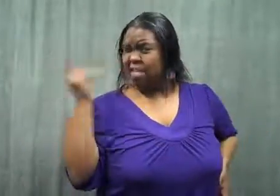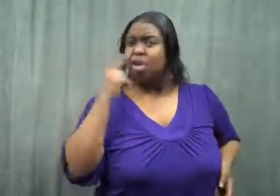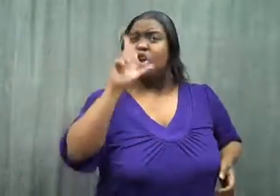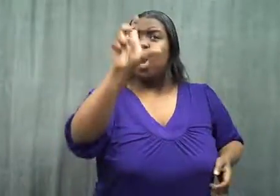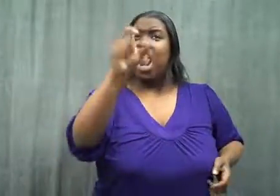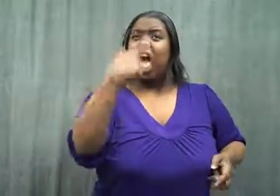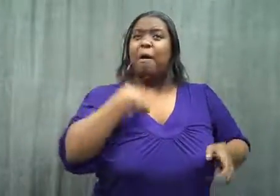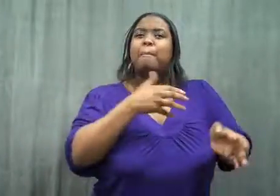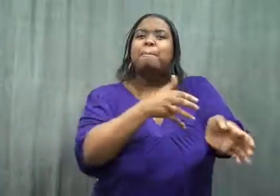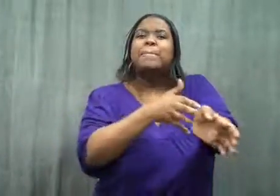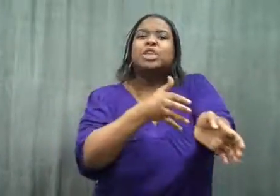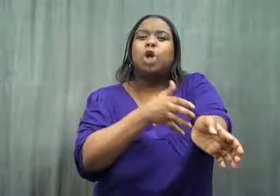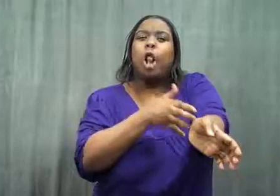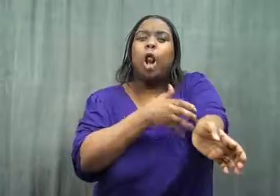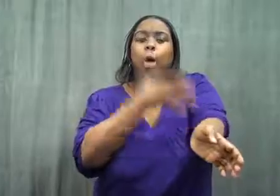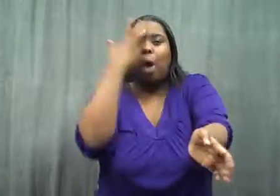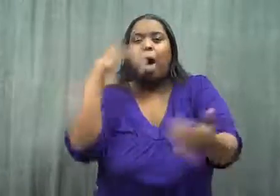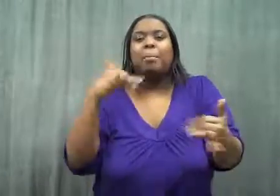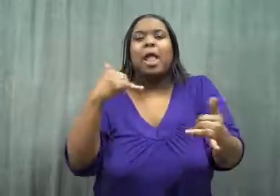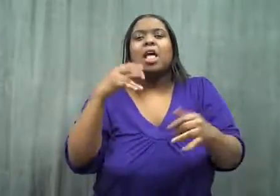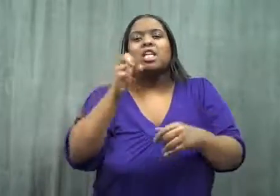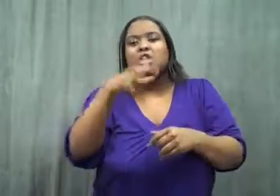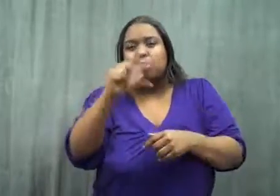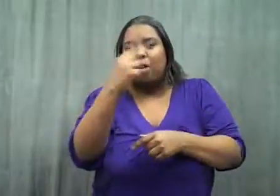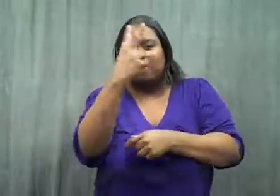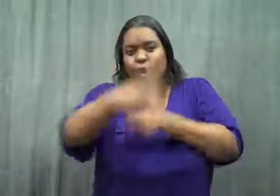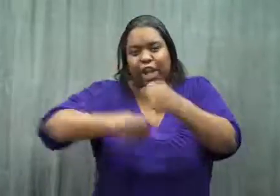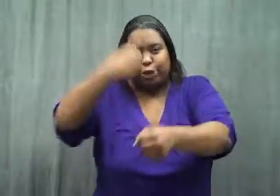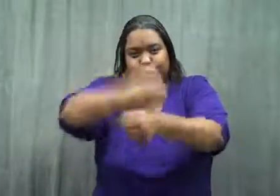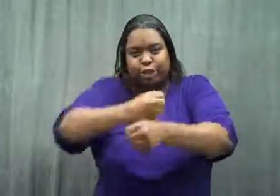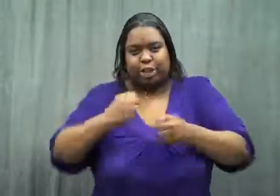They said, "Your legs are muscular." That was because I played sports for 4 years.